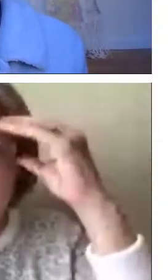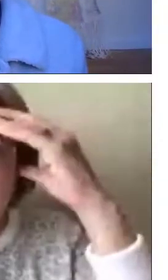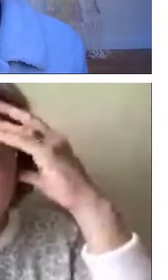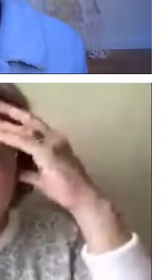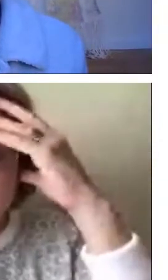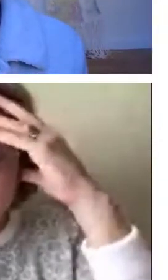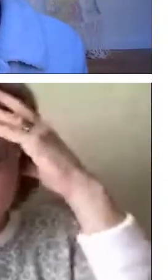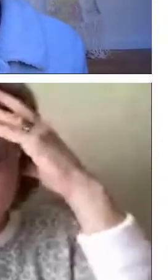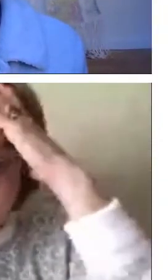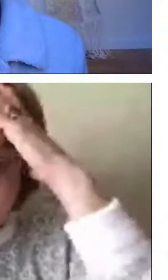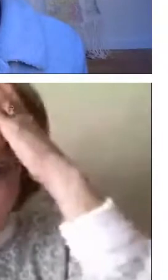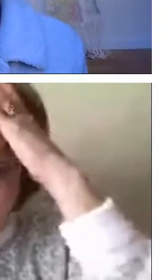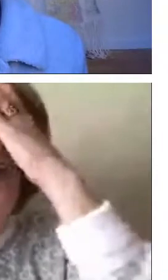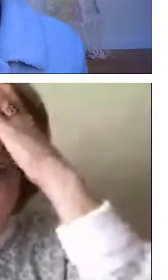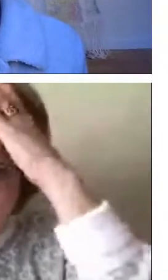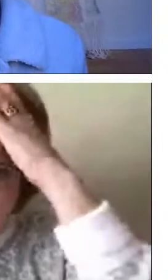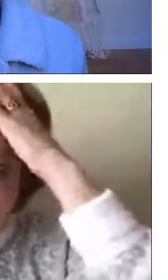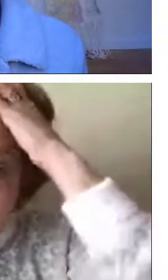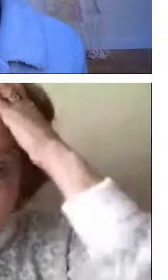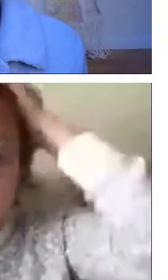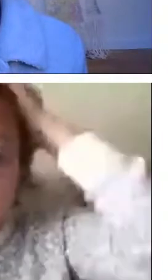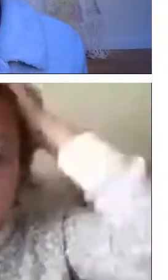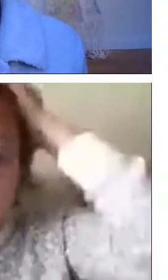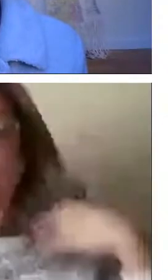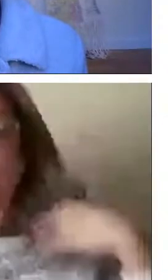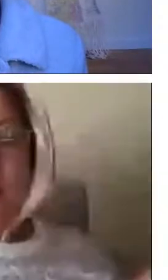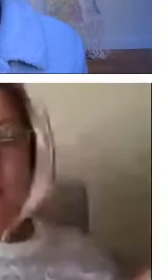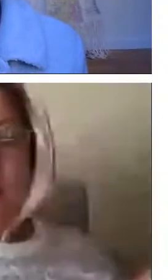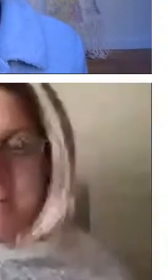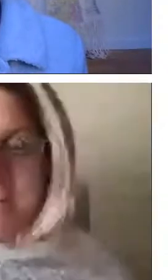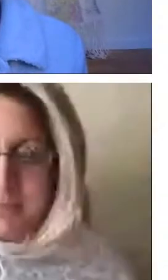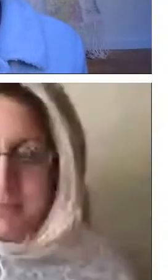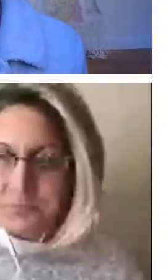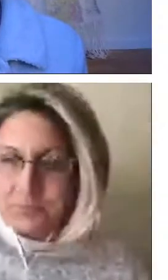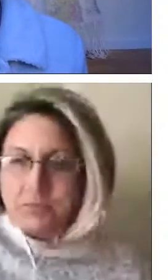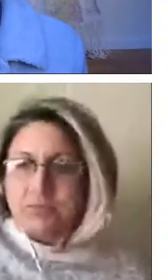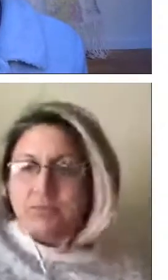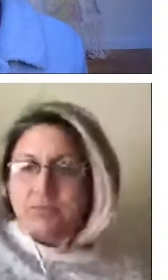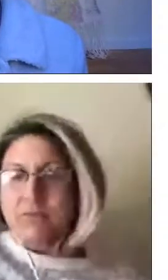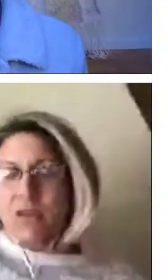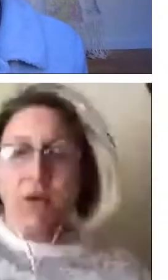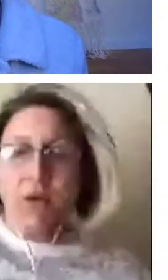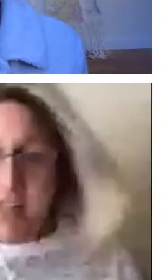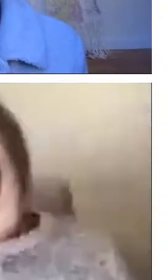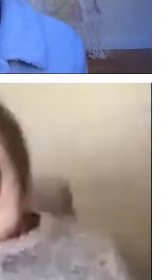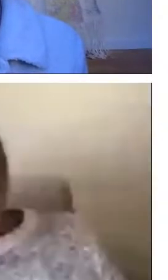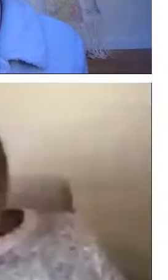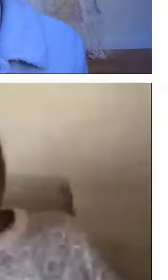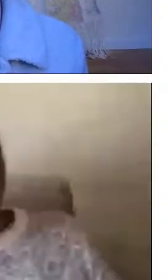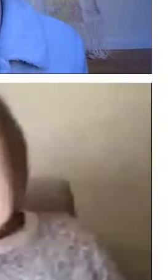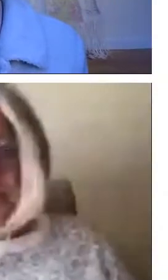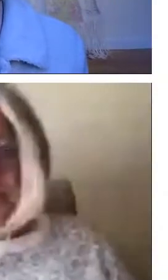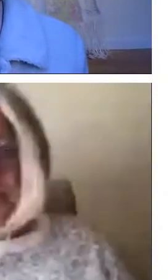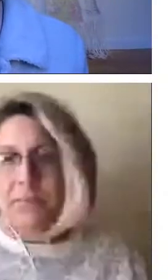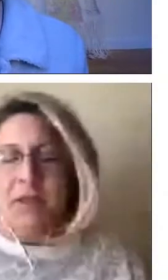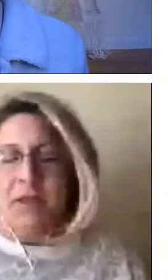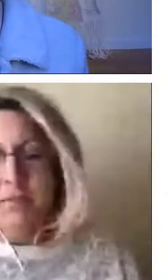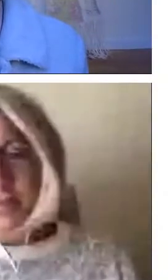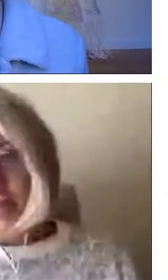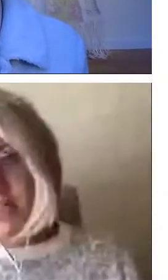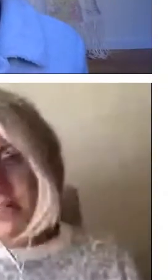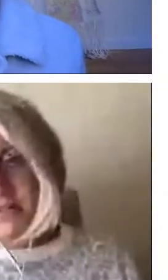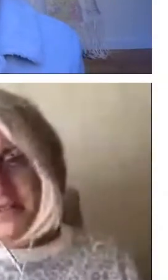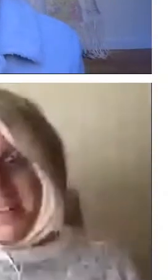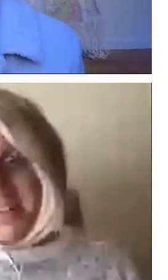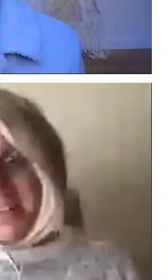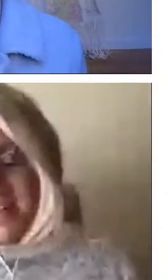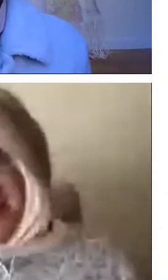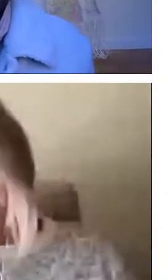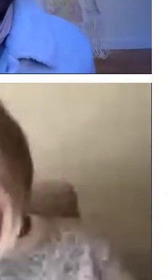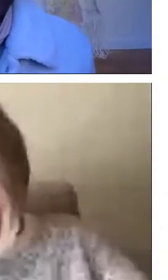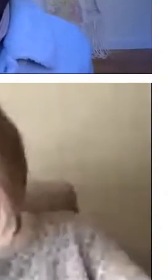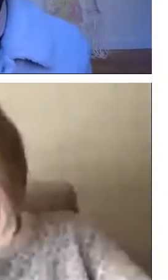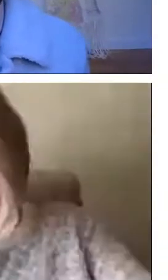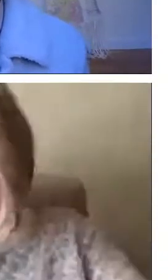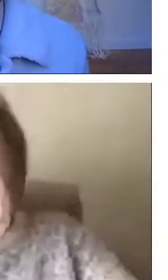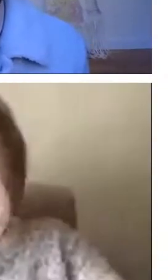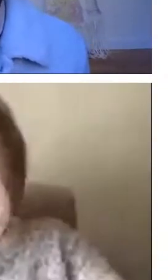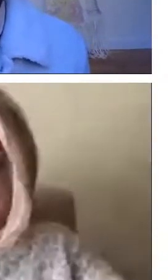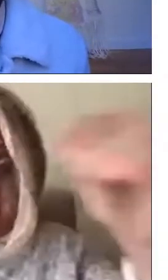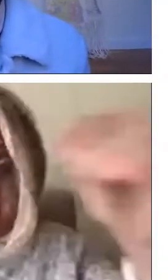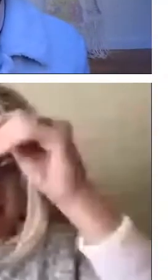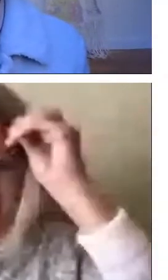It was with the civil rights movement in the 1960s.